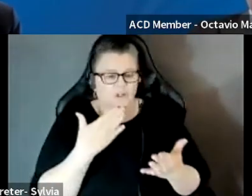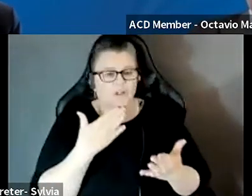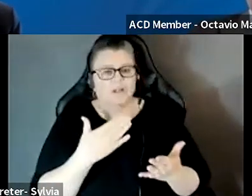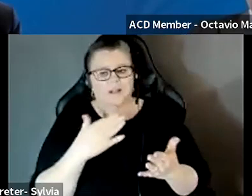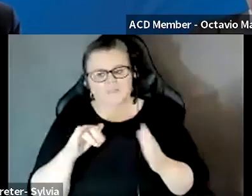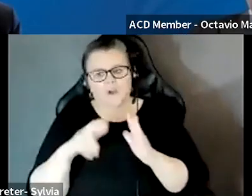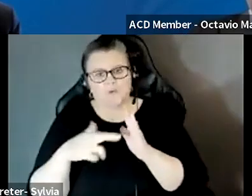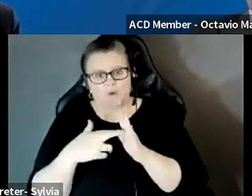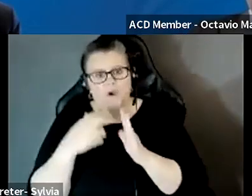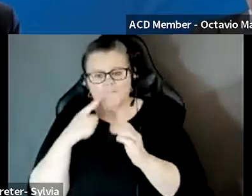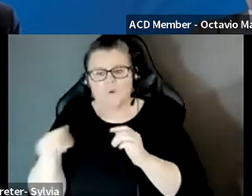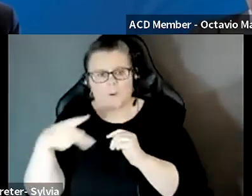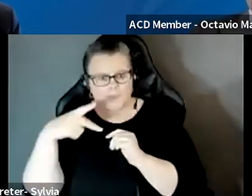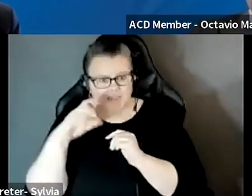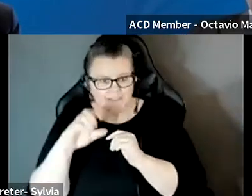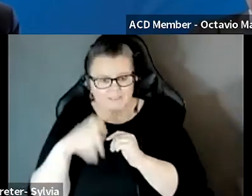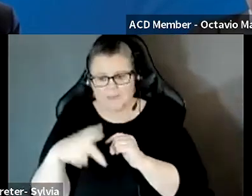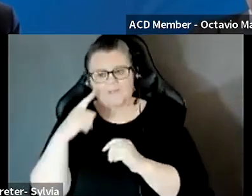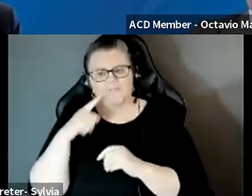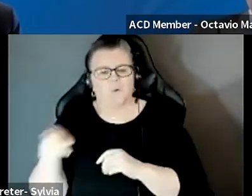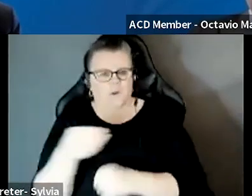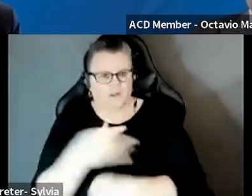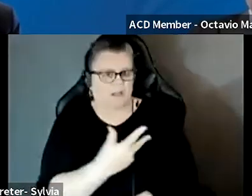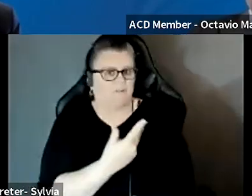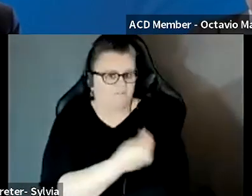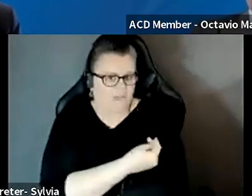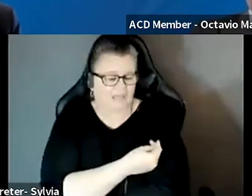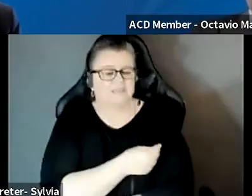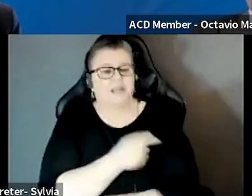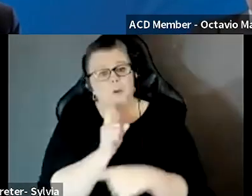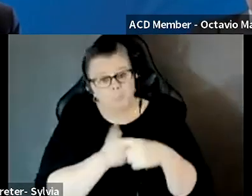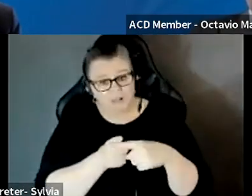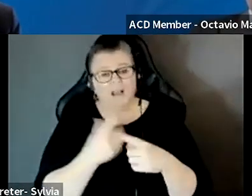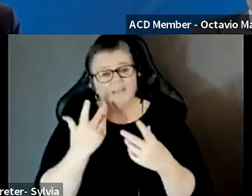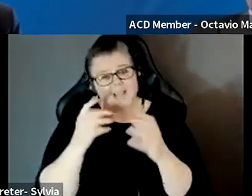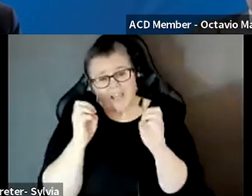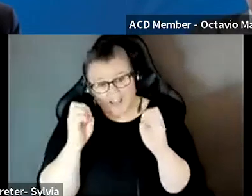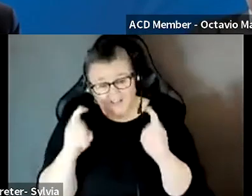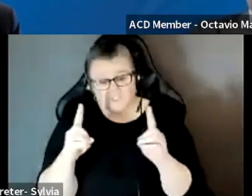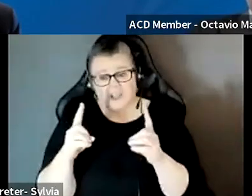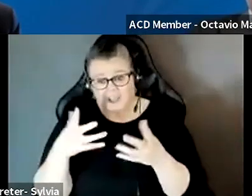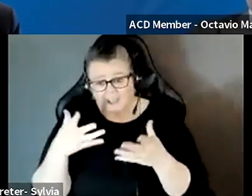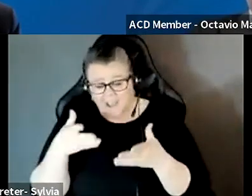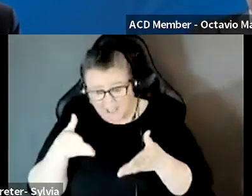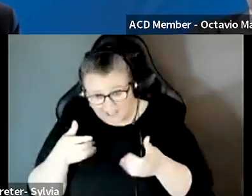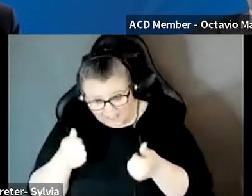and yet I also am a firm believer that there's a need to complement that through educational efforts through the community as well to make sure